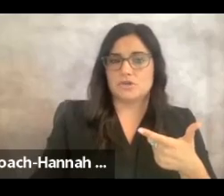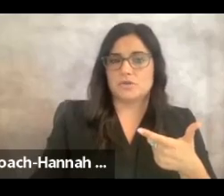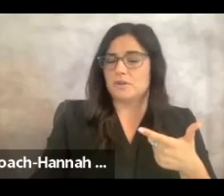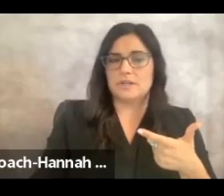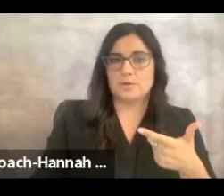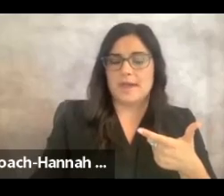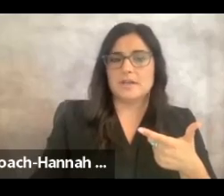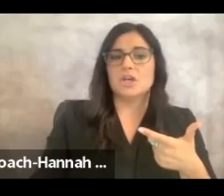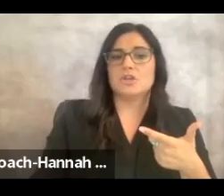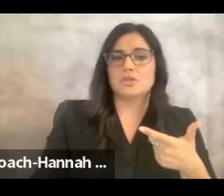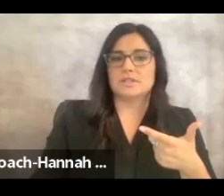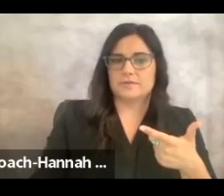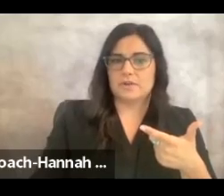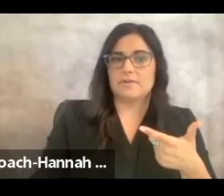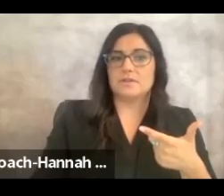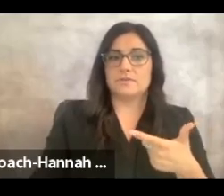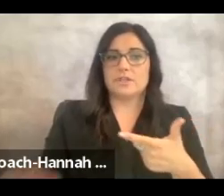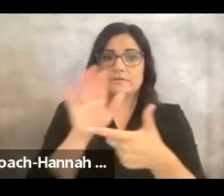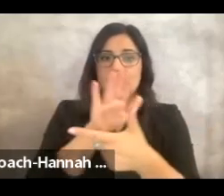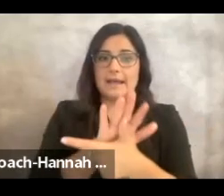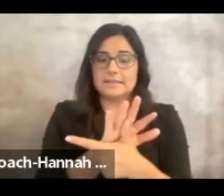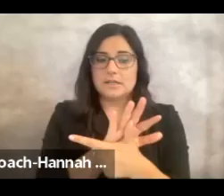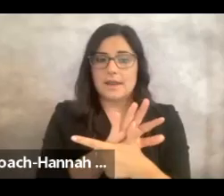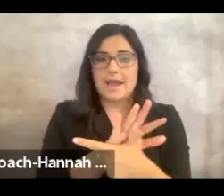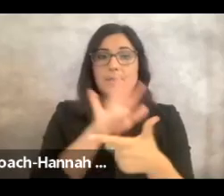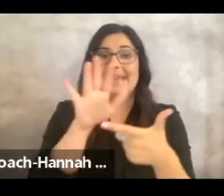it's true. You don't need to pay. You just it's free, right? You have to register for CASLI.app